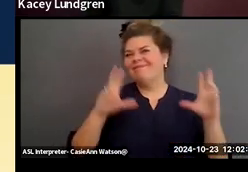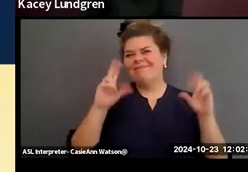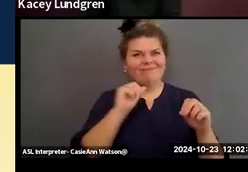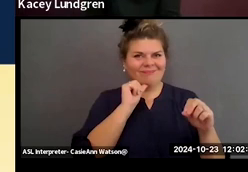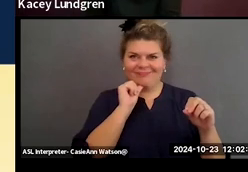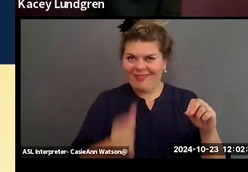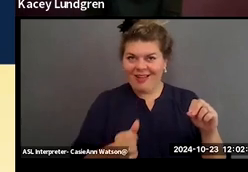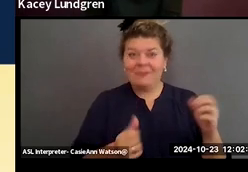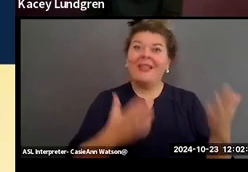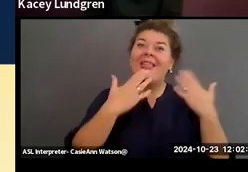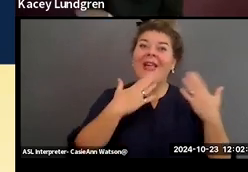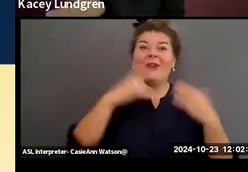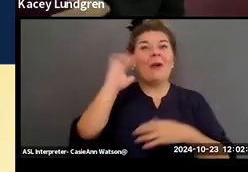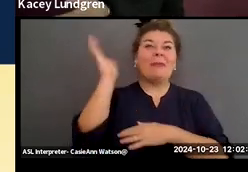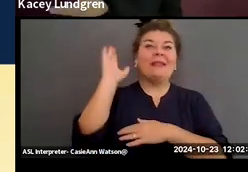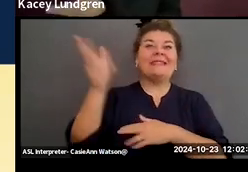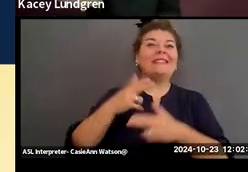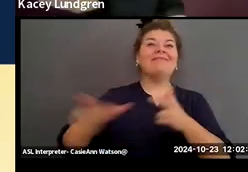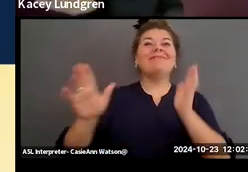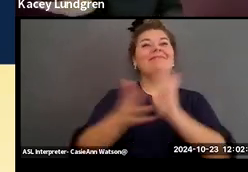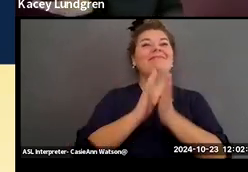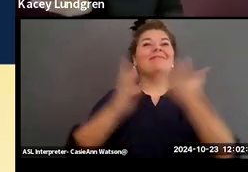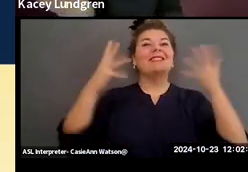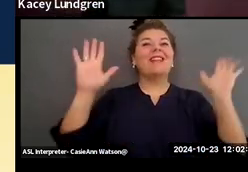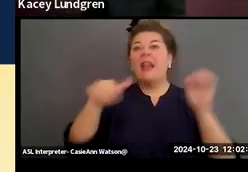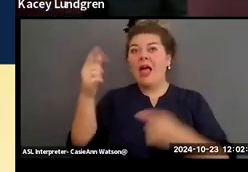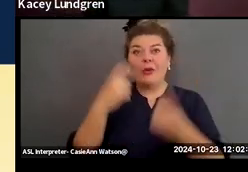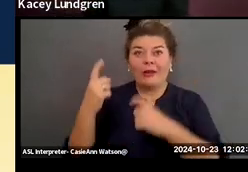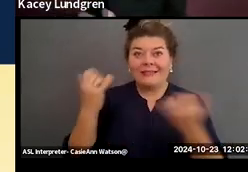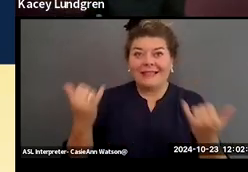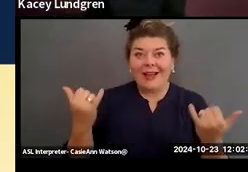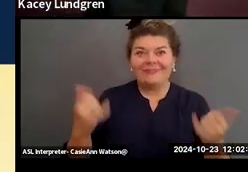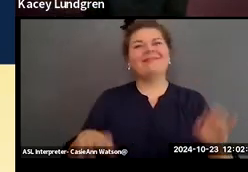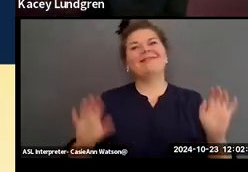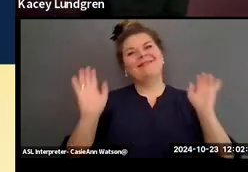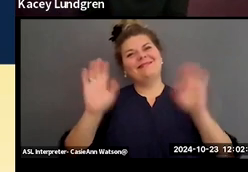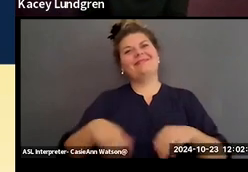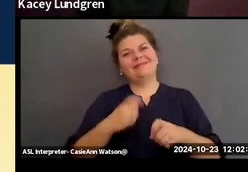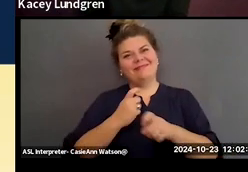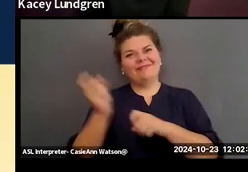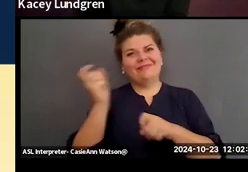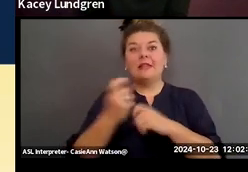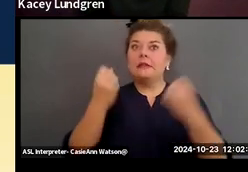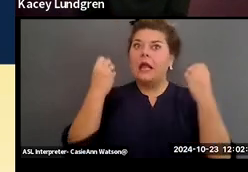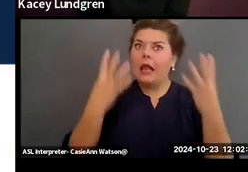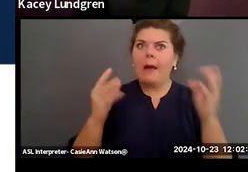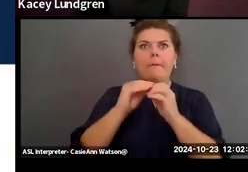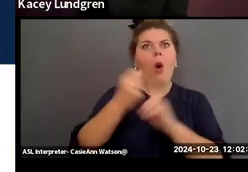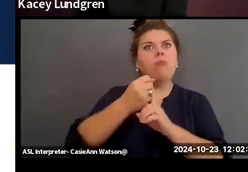Thank you for coming to my presentation. I'm happy to answer any questions you have now. Just kidding. There's a lot more to say on this topic.